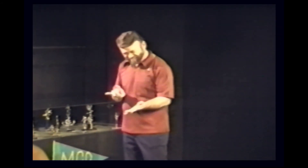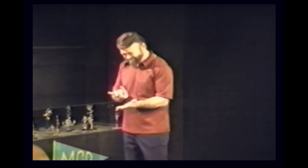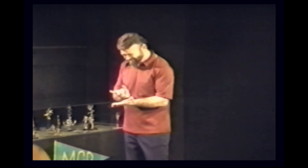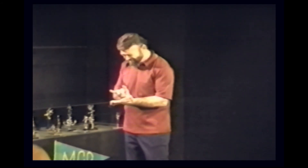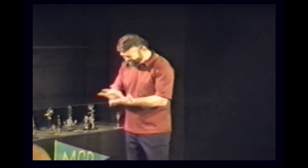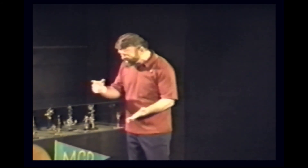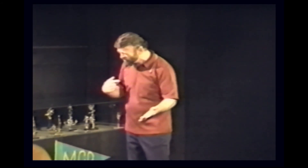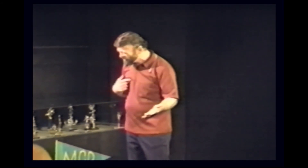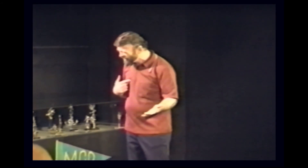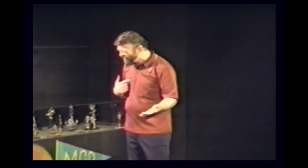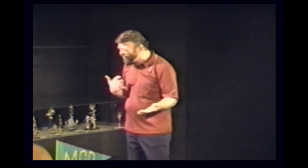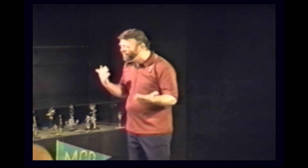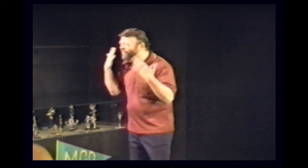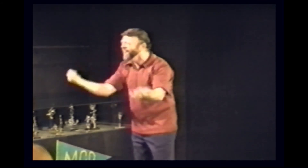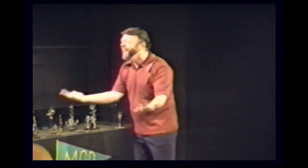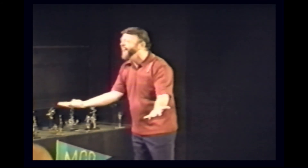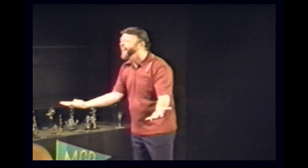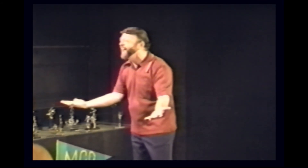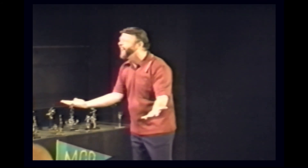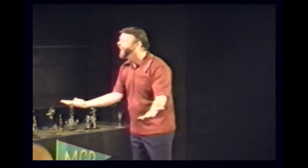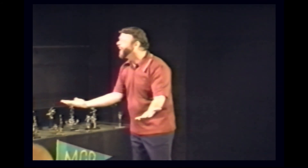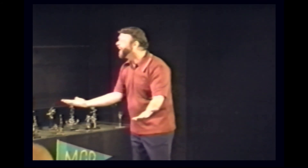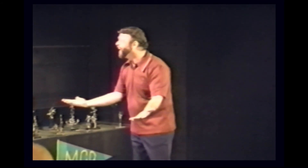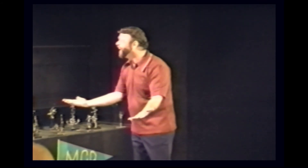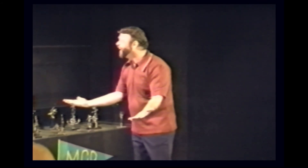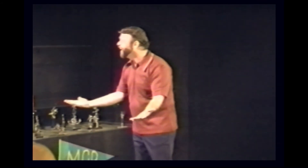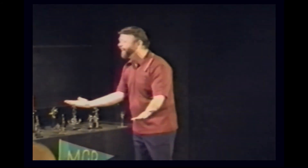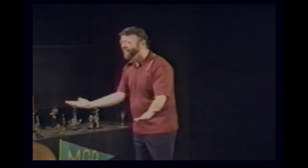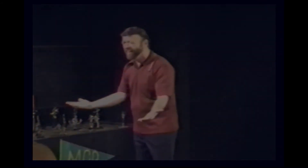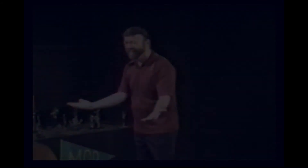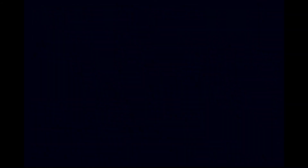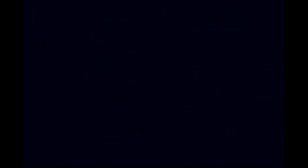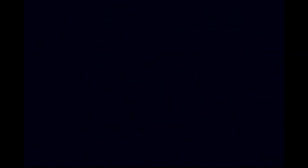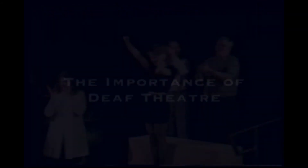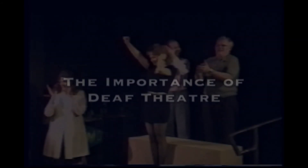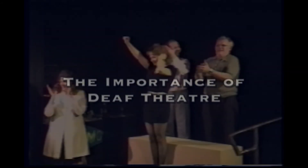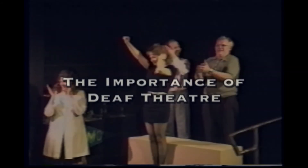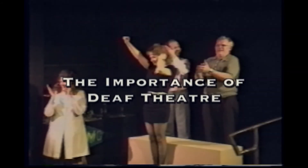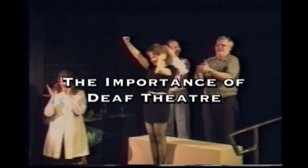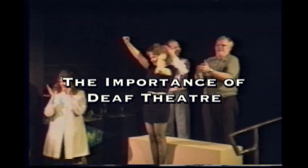Give me a different punishment, but don't banish me completely. Why?